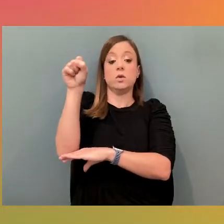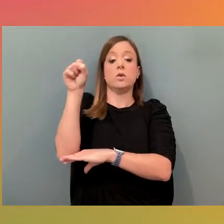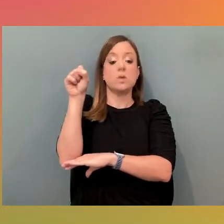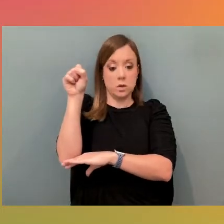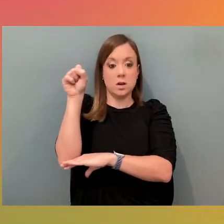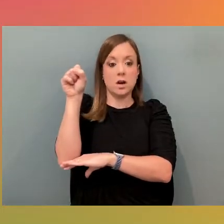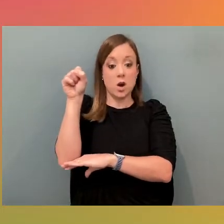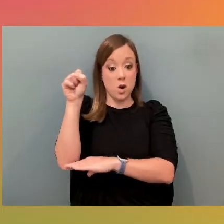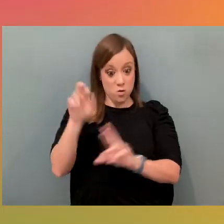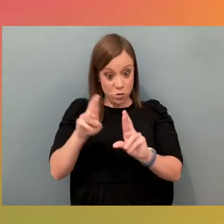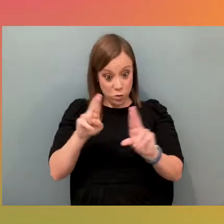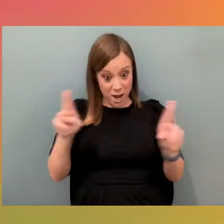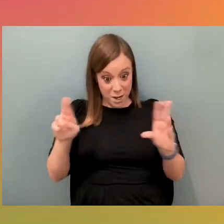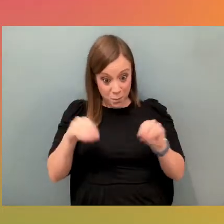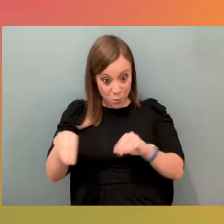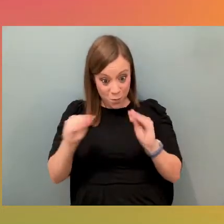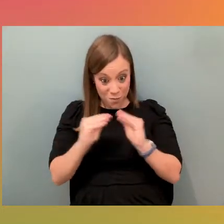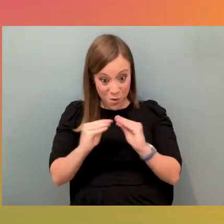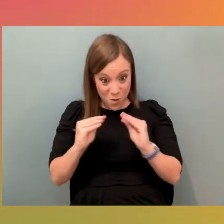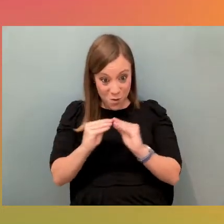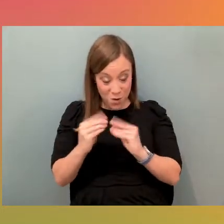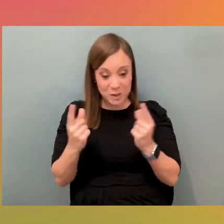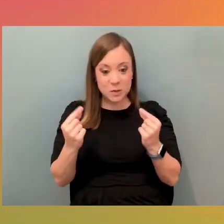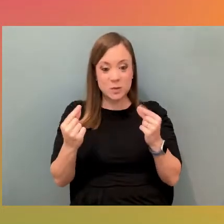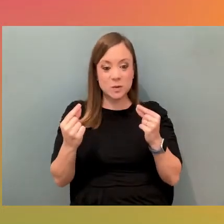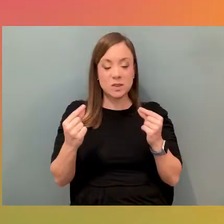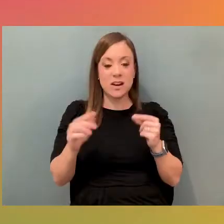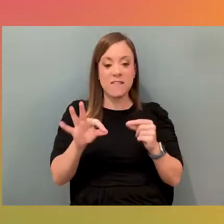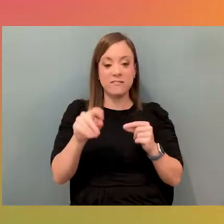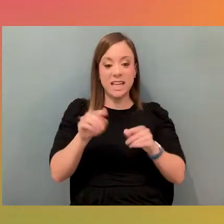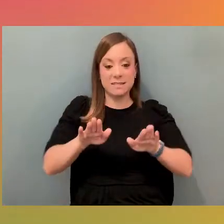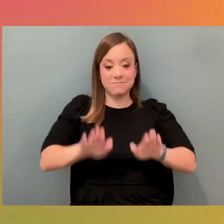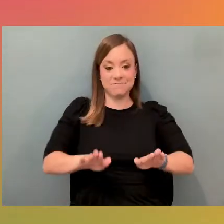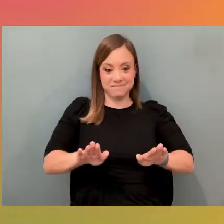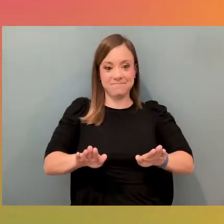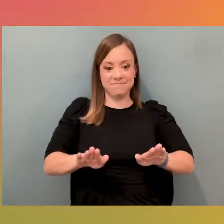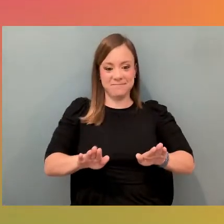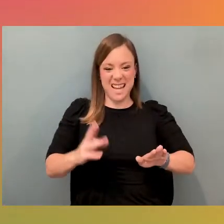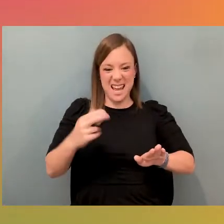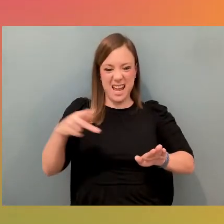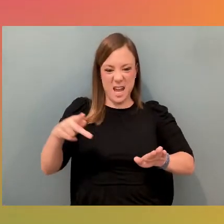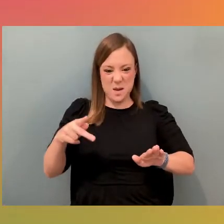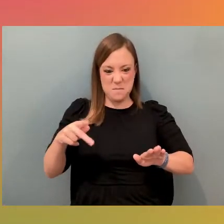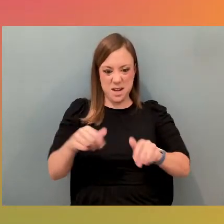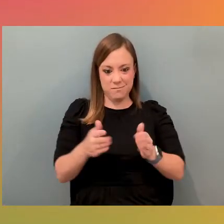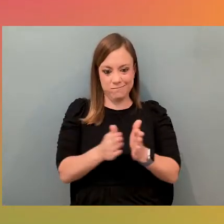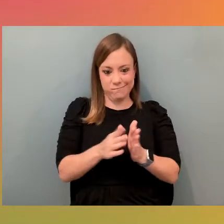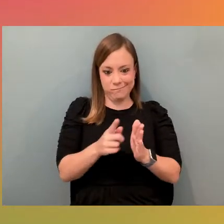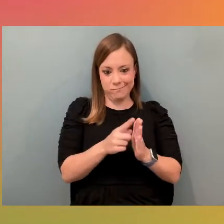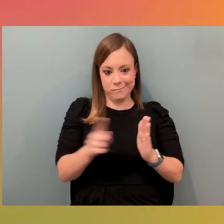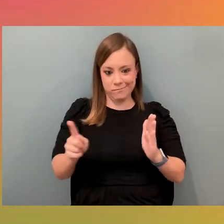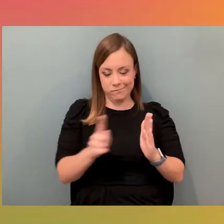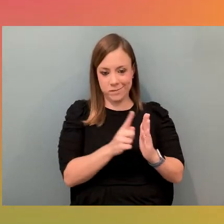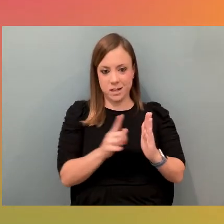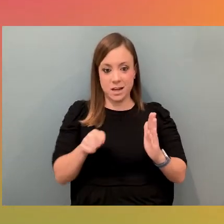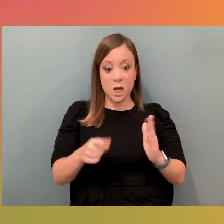TAKE YOUR TIME. WHO ARE YOU FEELING?